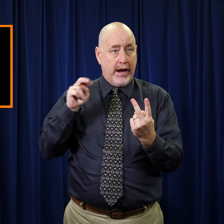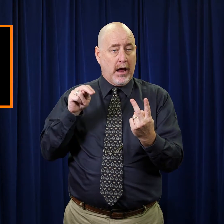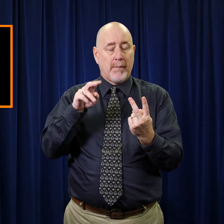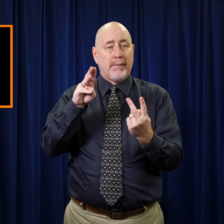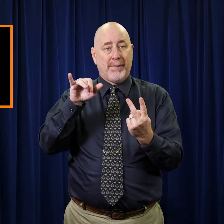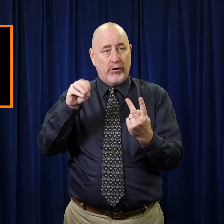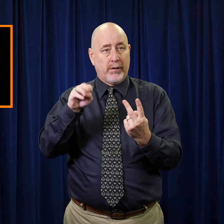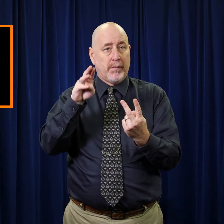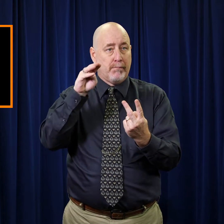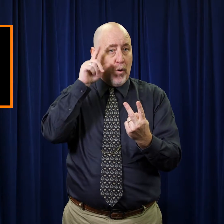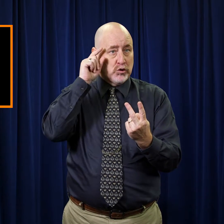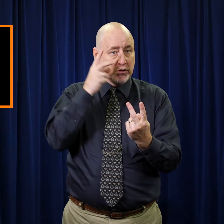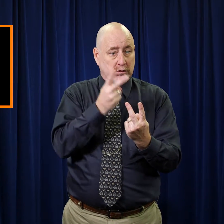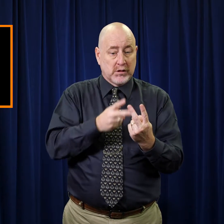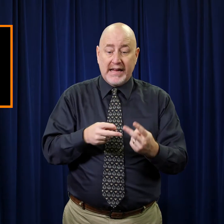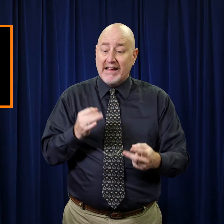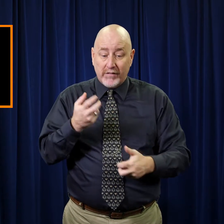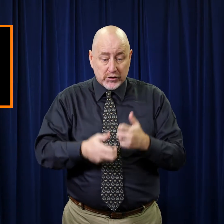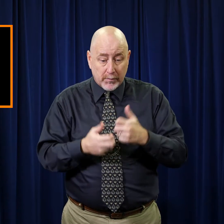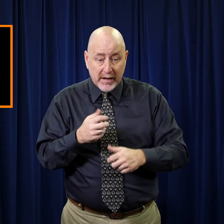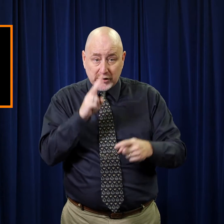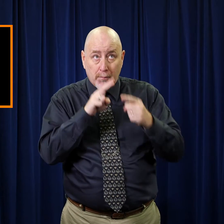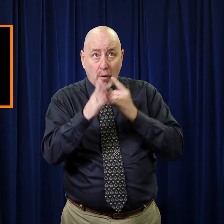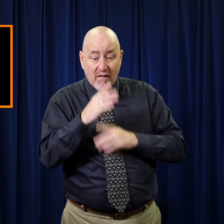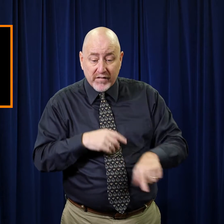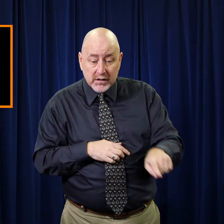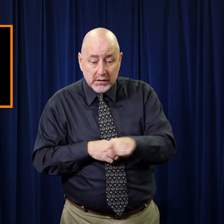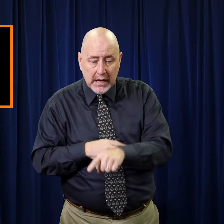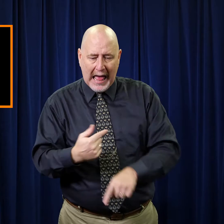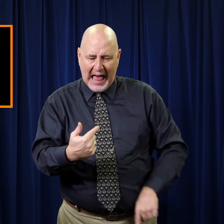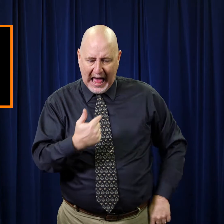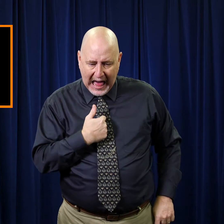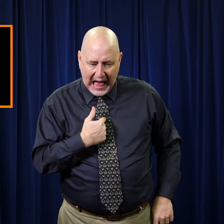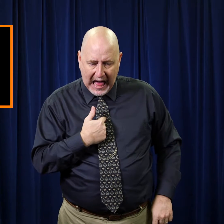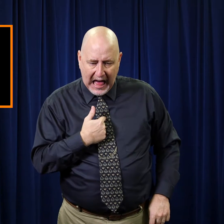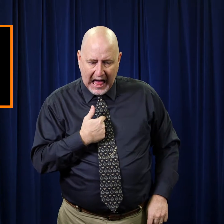Miriam, Aaron, and Moses and said, "Now listen, if there's a prophet among you, I